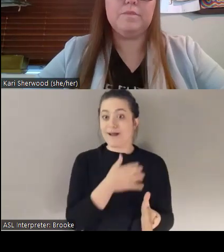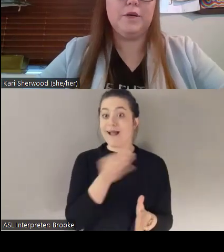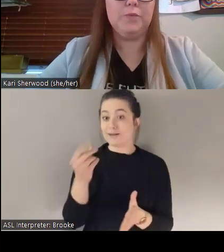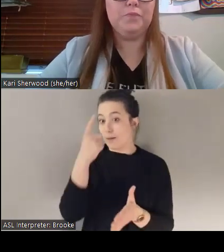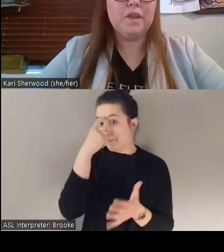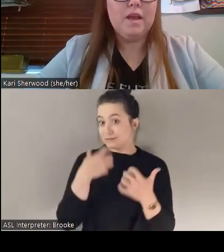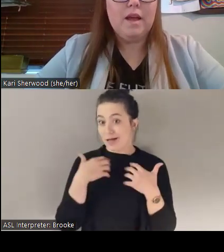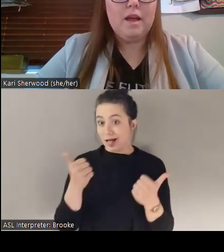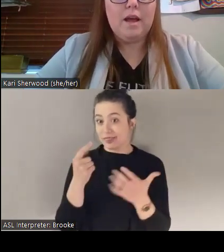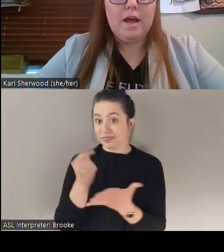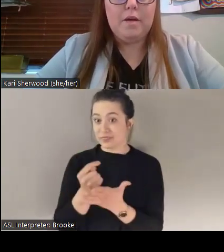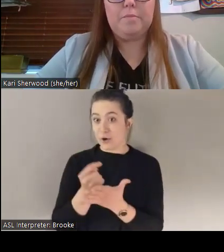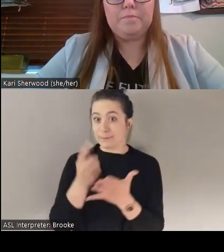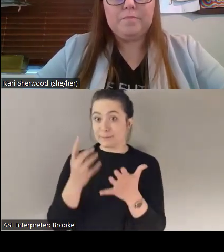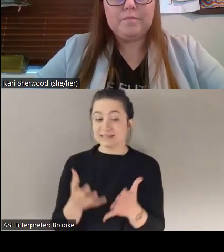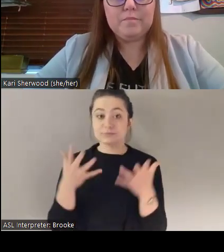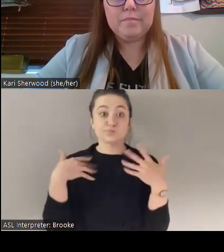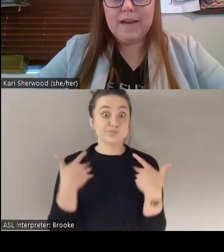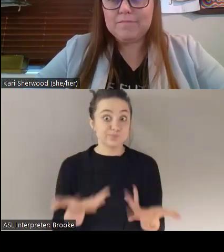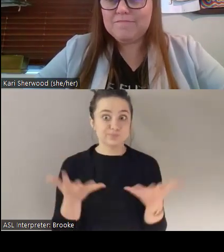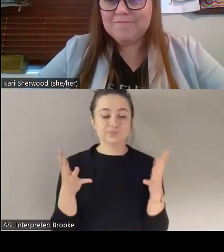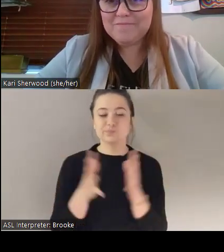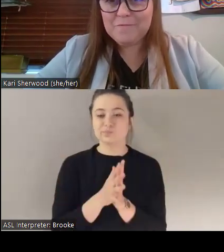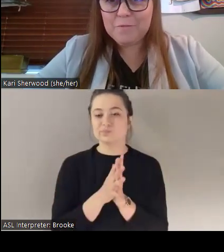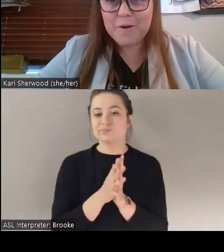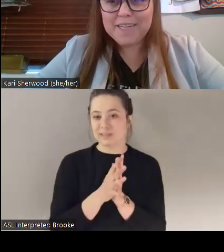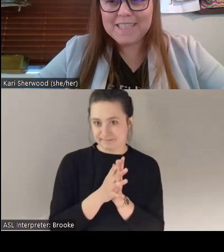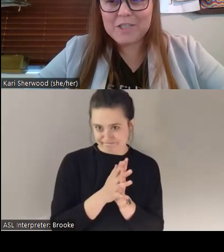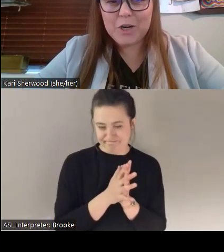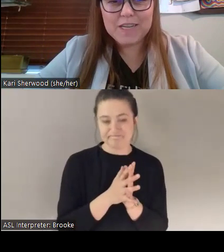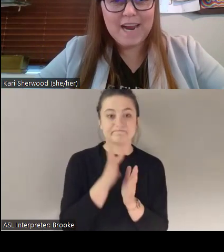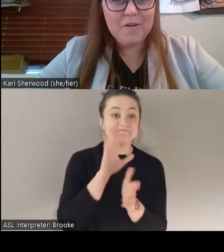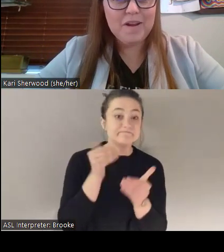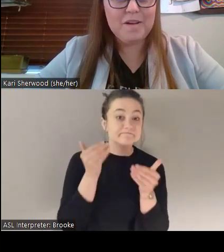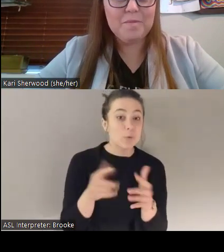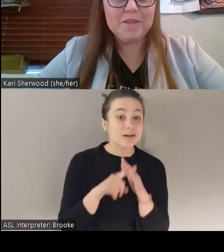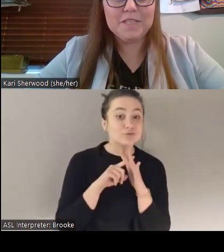So, yeah. We'll go ahead and get started now. On this